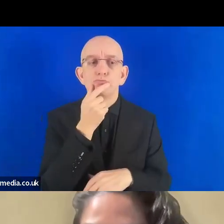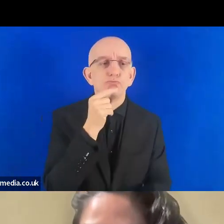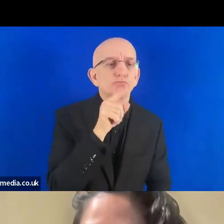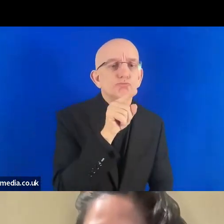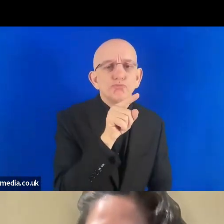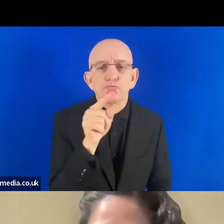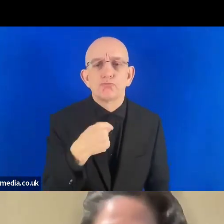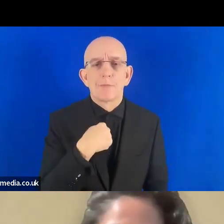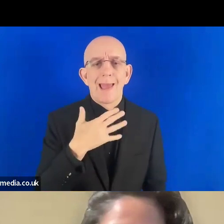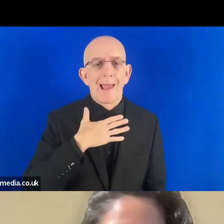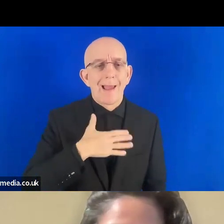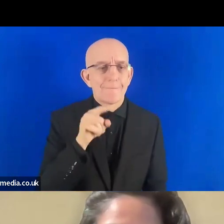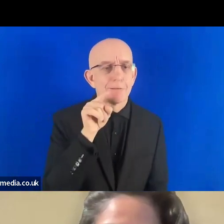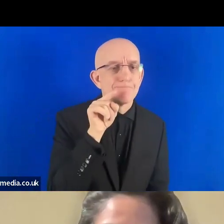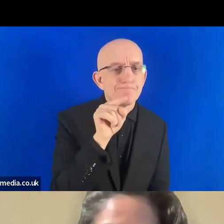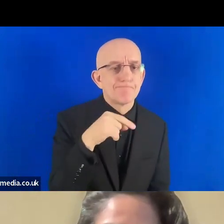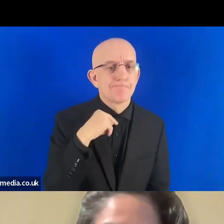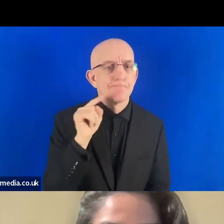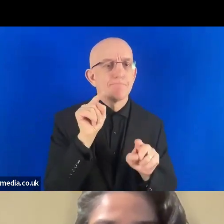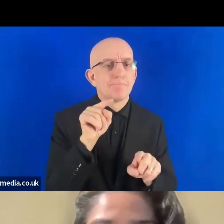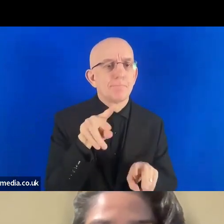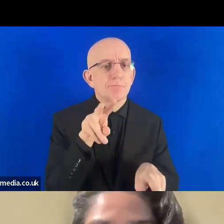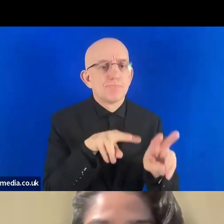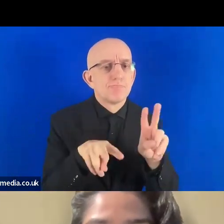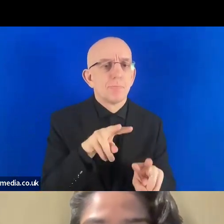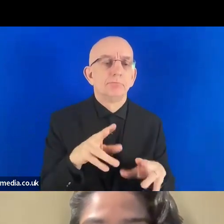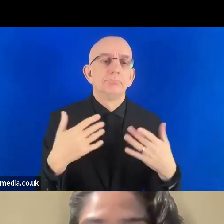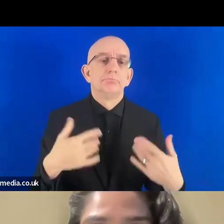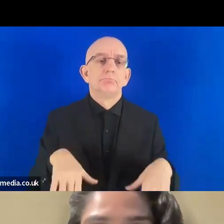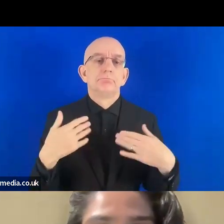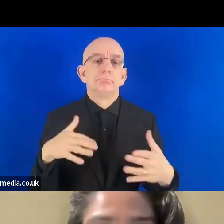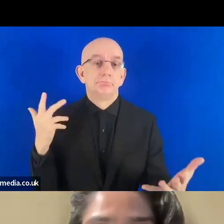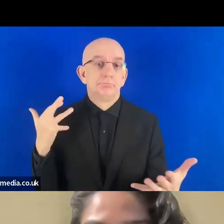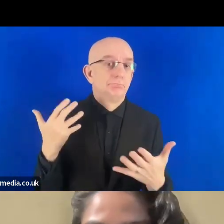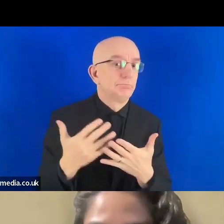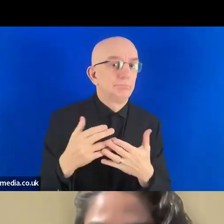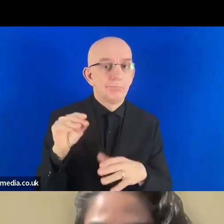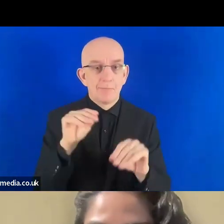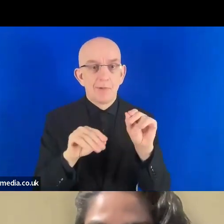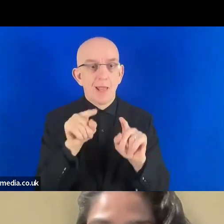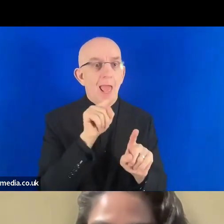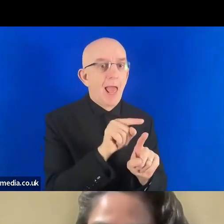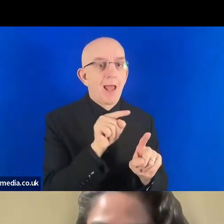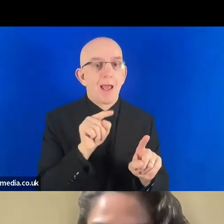So first off, this is the message that you're going to receive. So how do you do it? Could you, put it on slide.